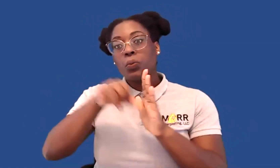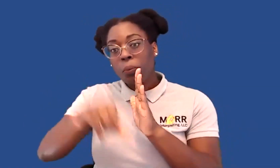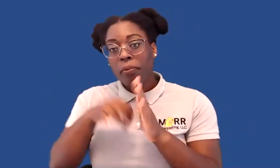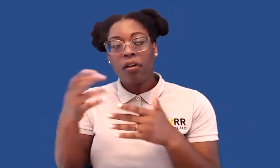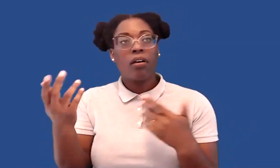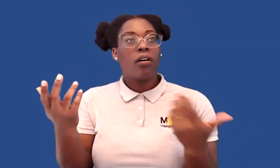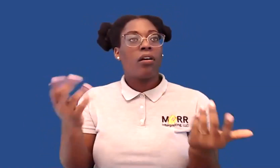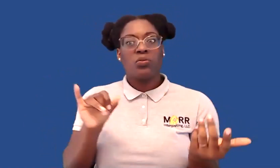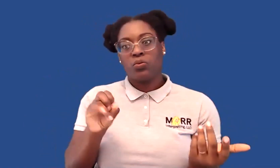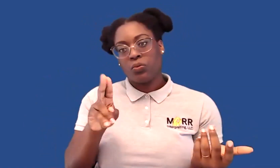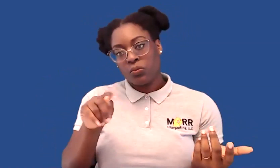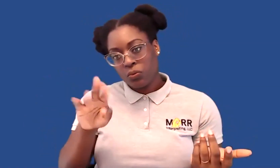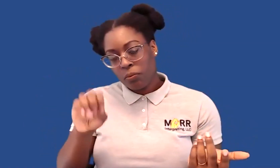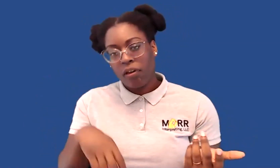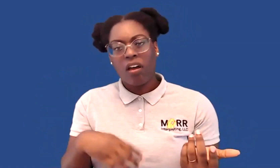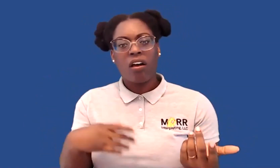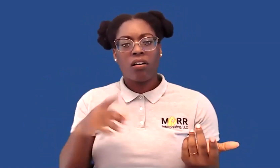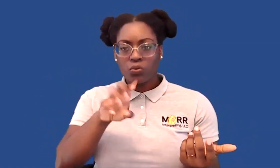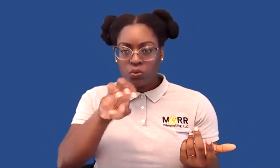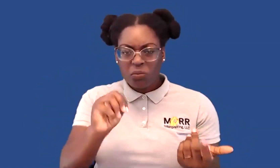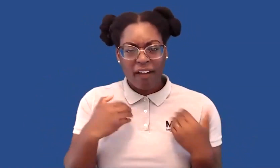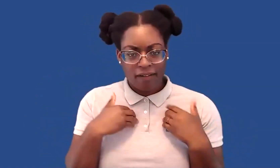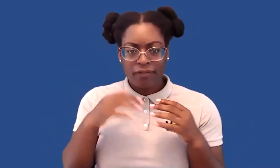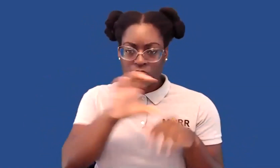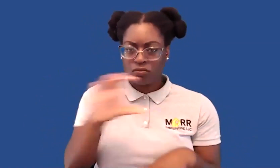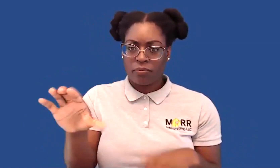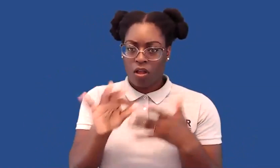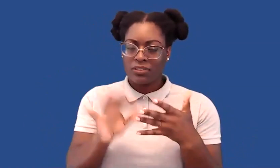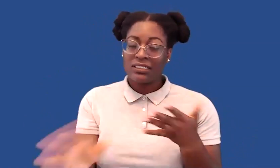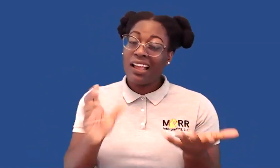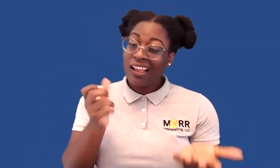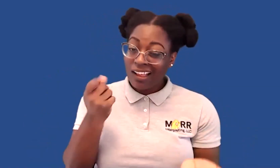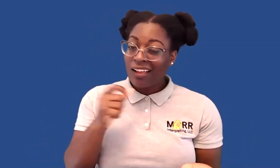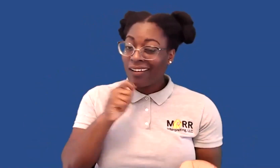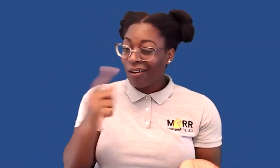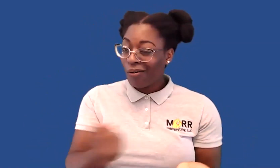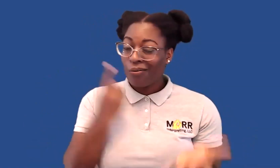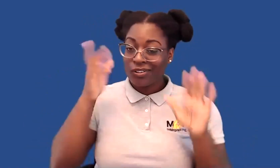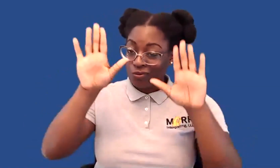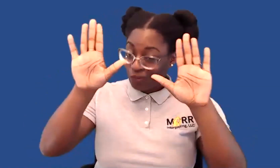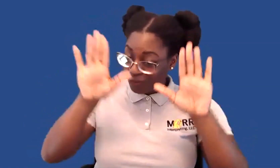And so making sure they know what they are signing up for is important.